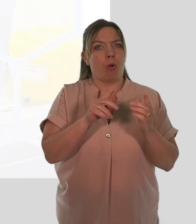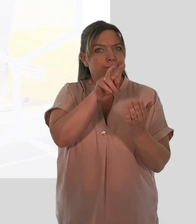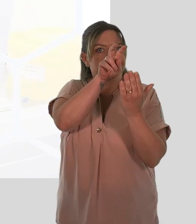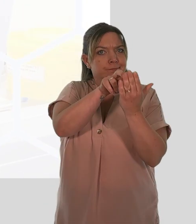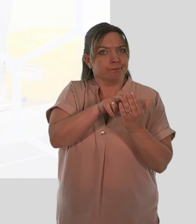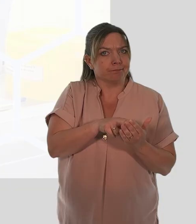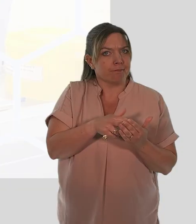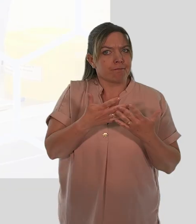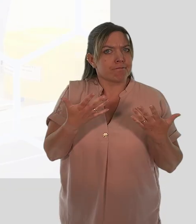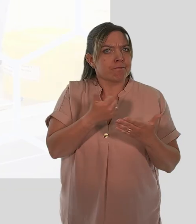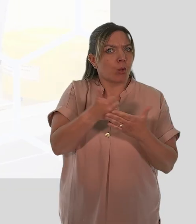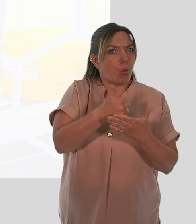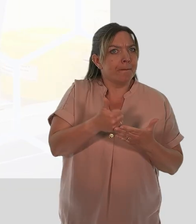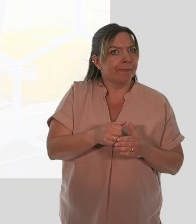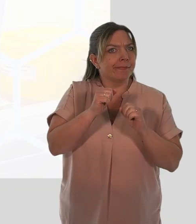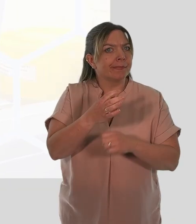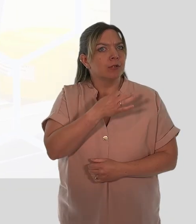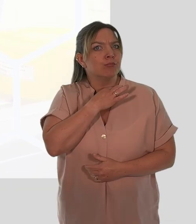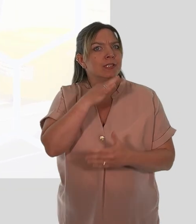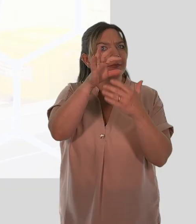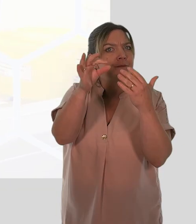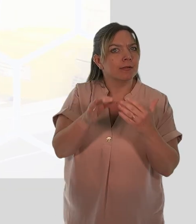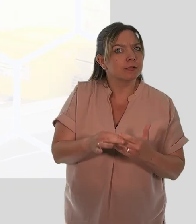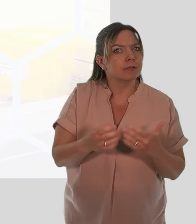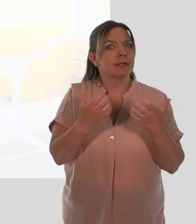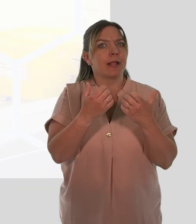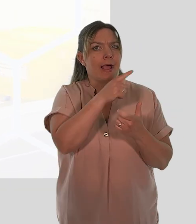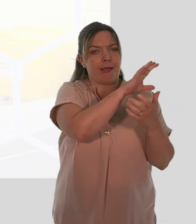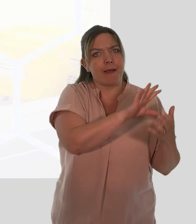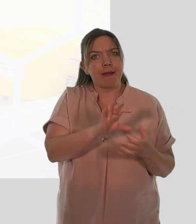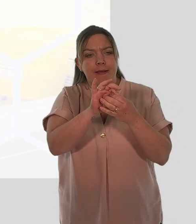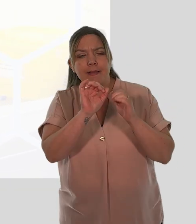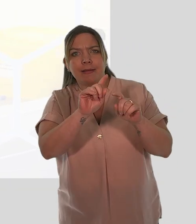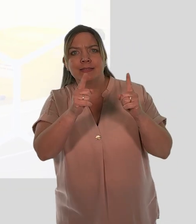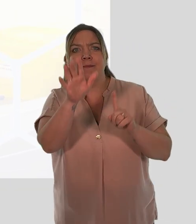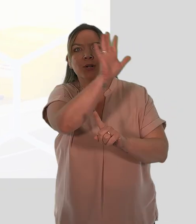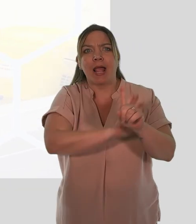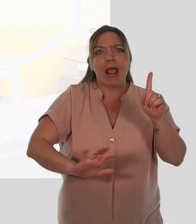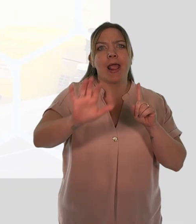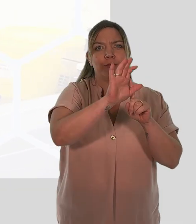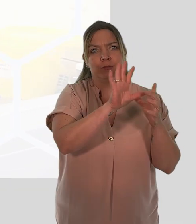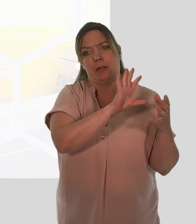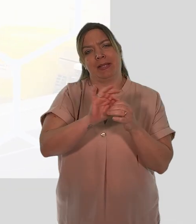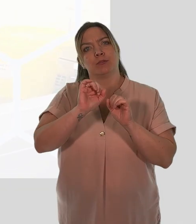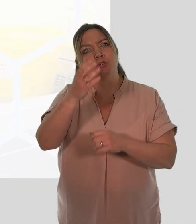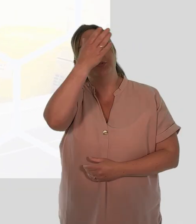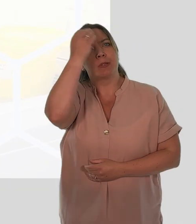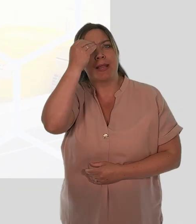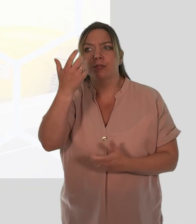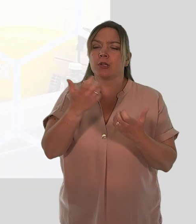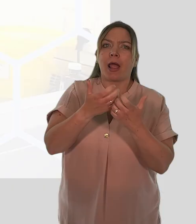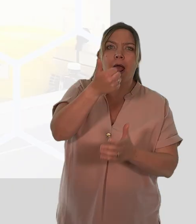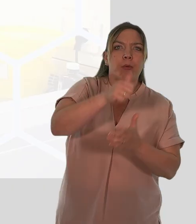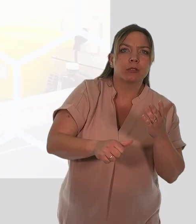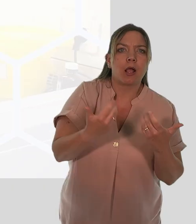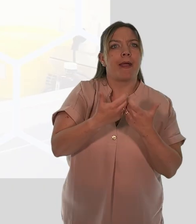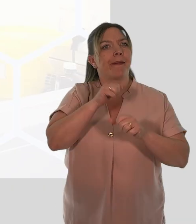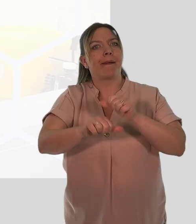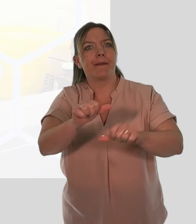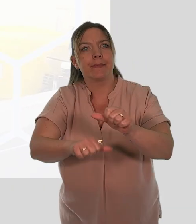Education of the public on how to detect and manage risk factors. Patients will need access to biomarker and imaging assessments,